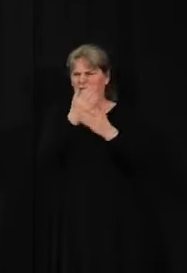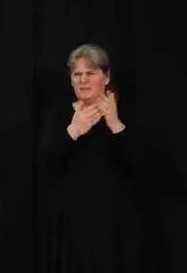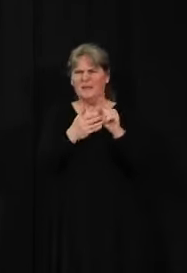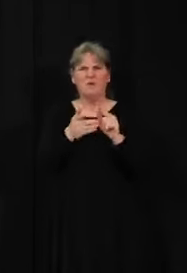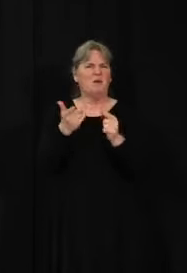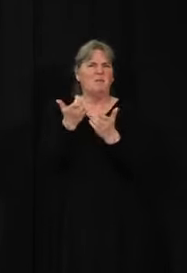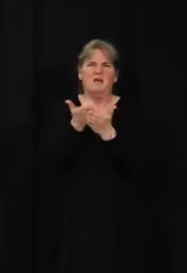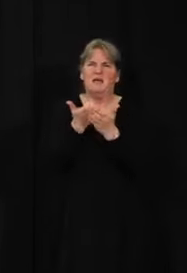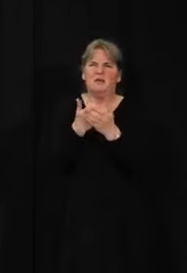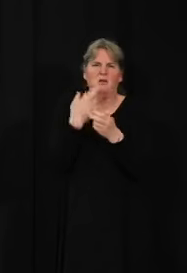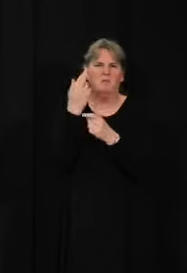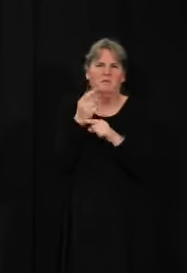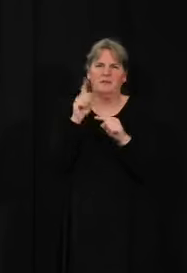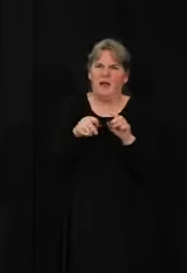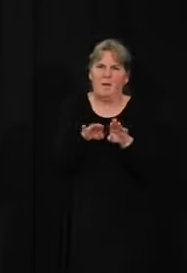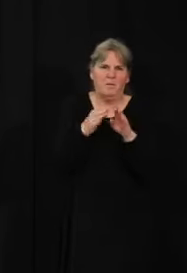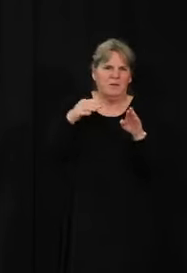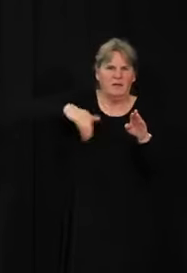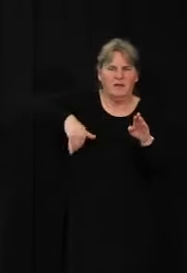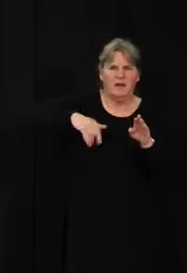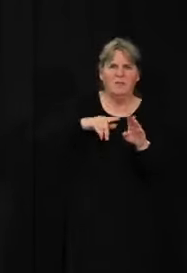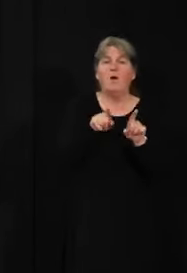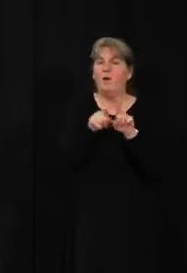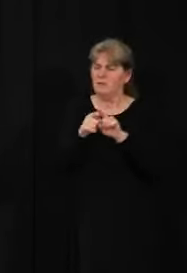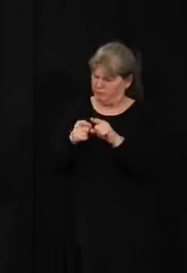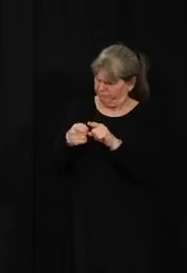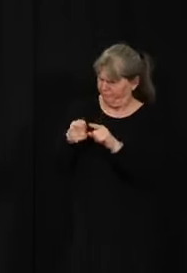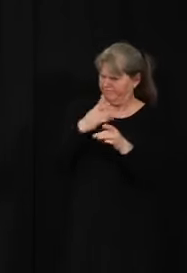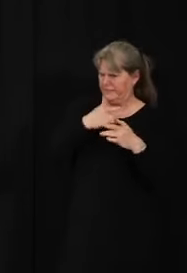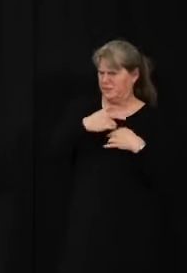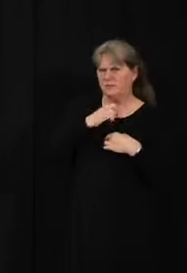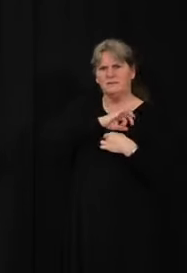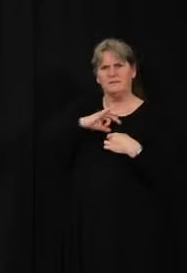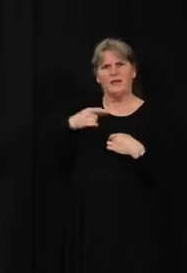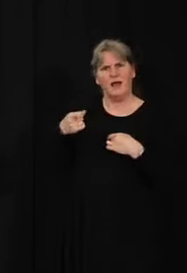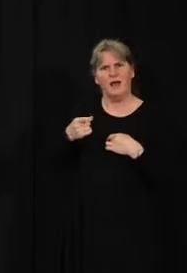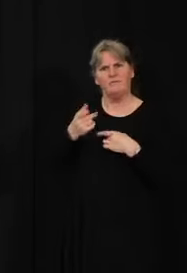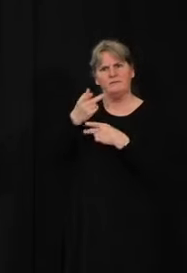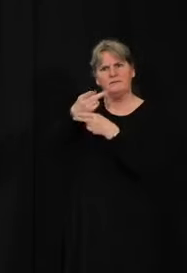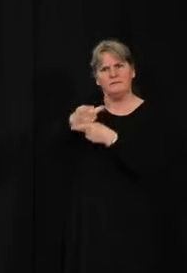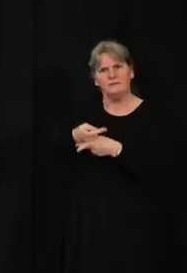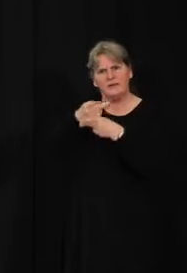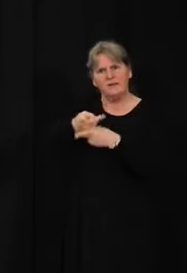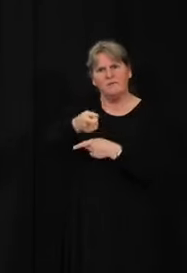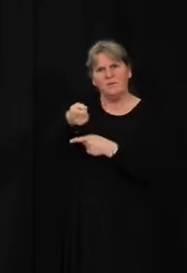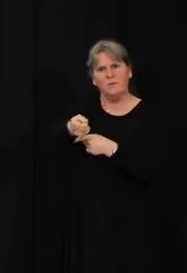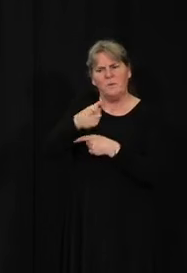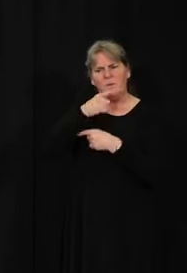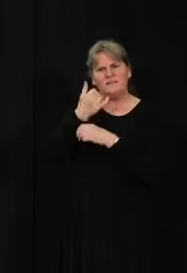now because of economic reasons? We are asking the same questions about the workers, making sure they are protected.